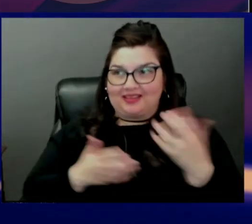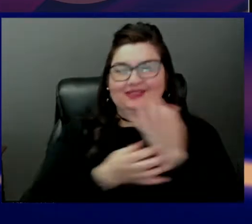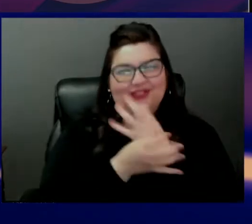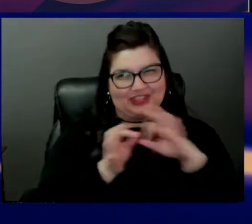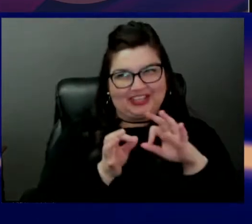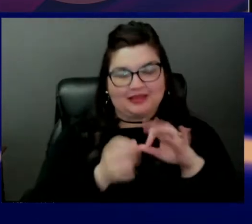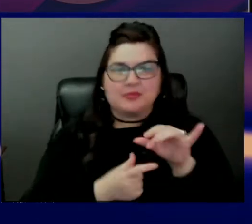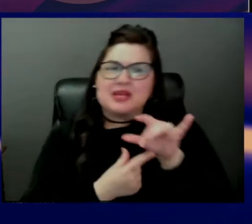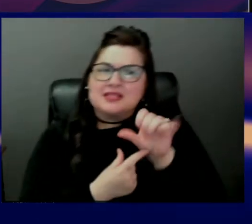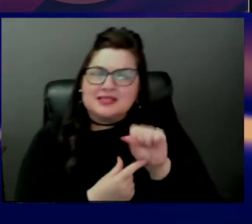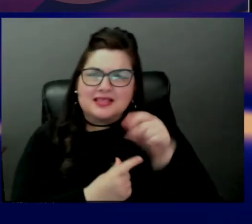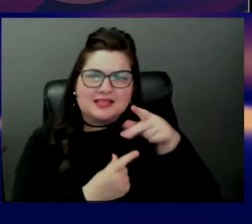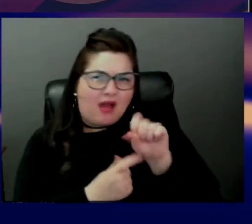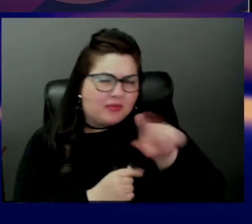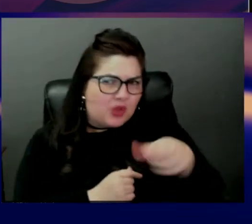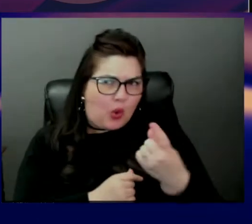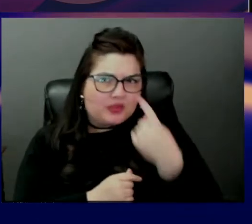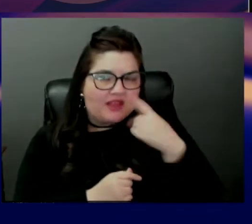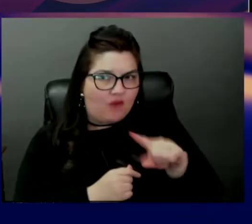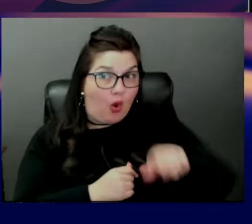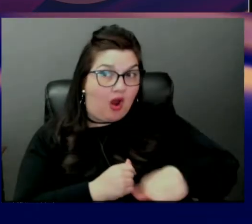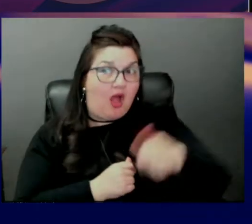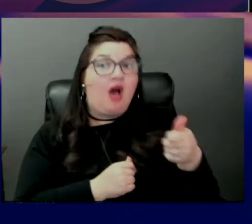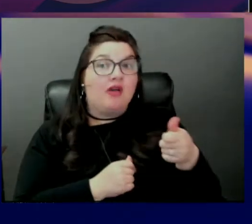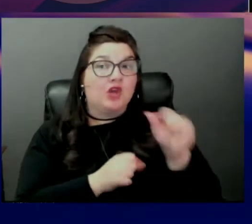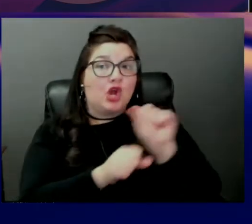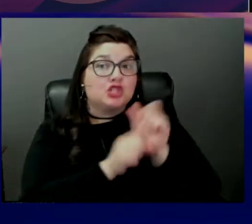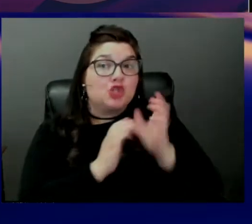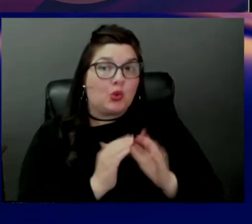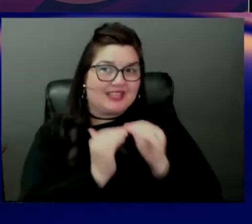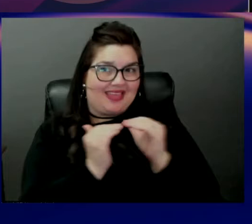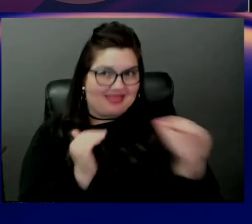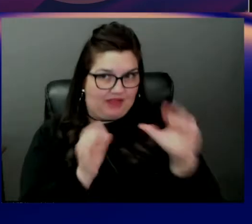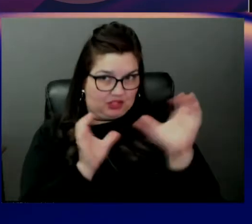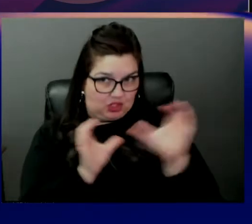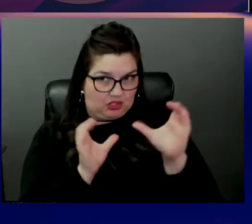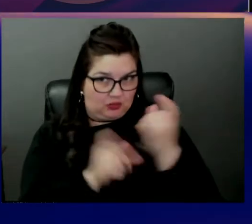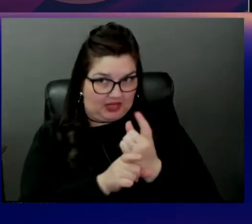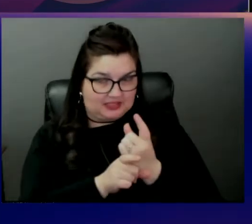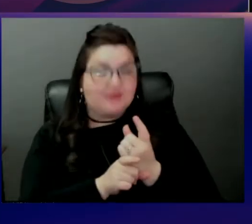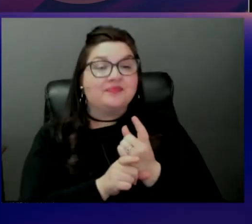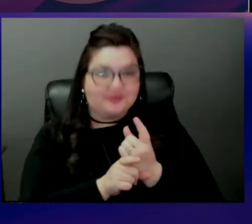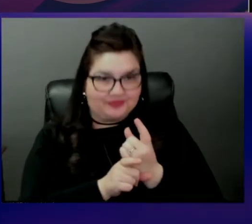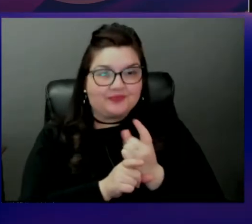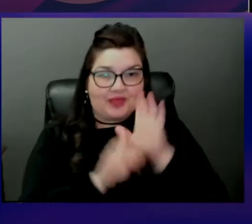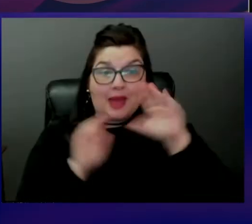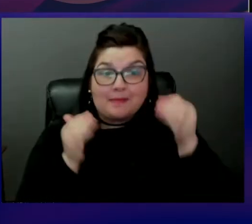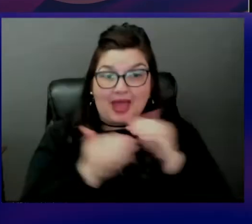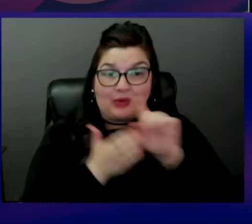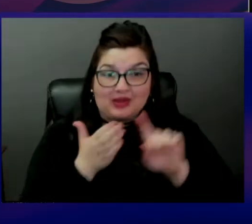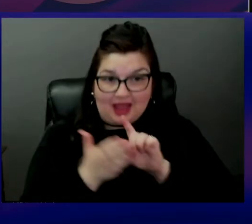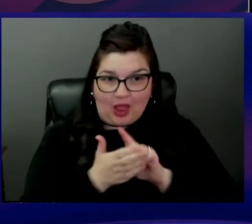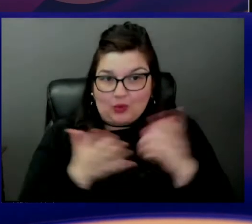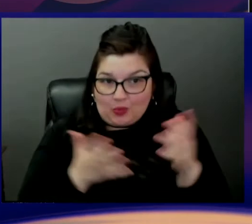but it's for all the associate level certification. So the Power Hour series is focused on Sysops but we have,